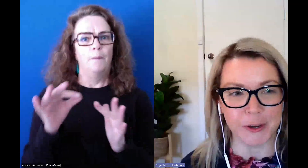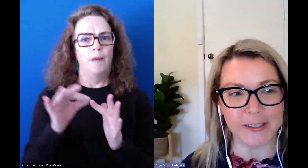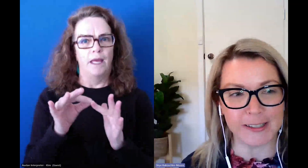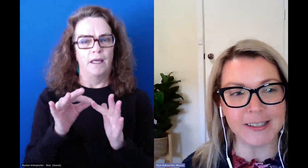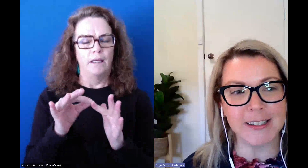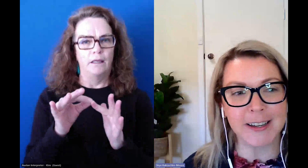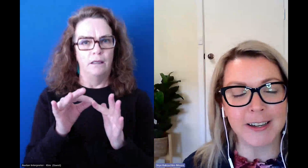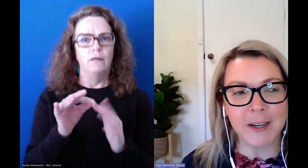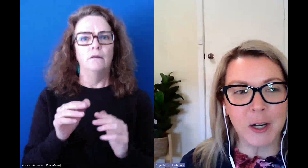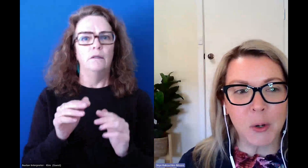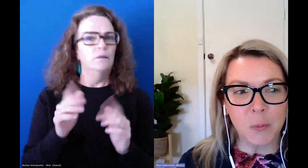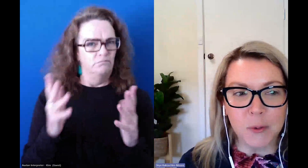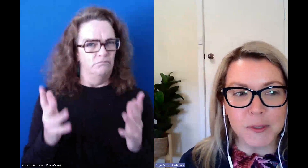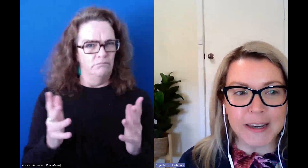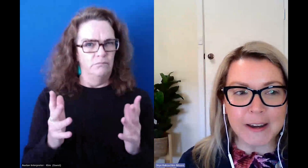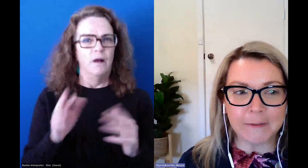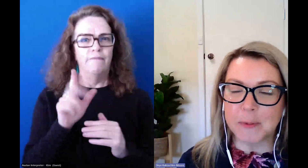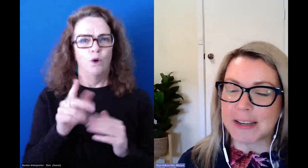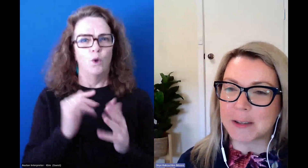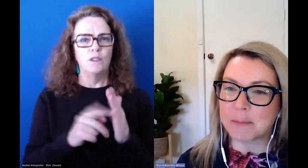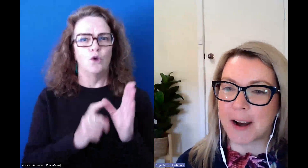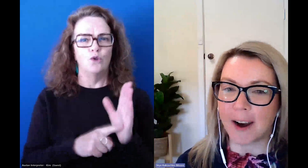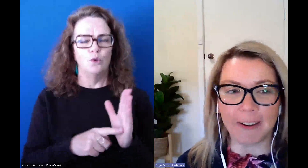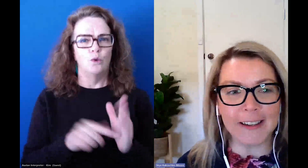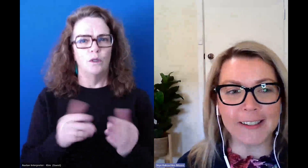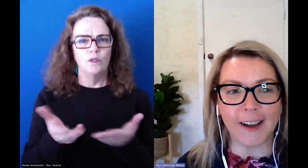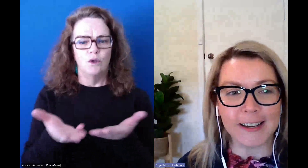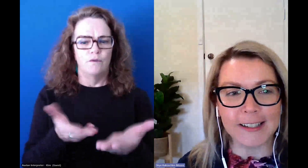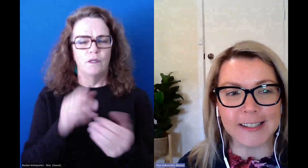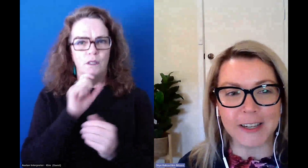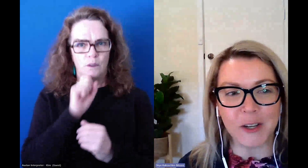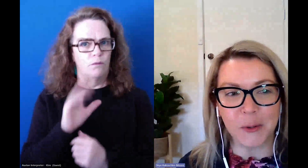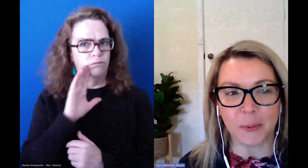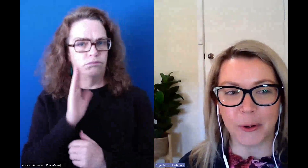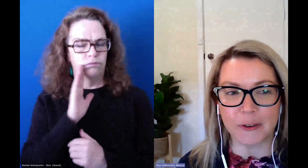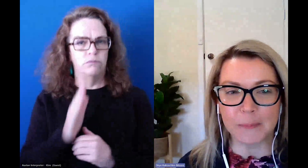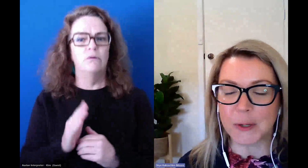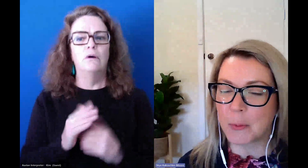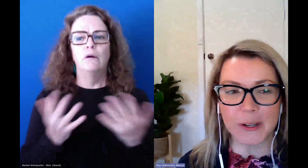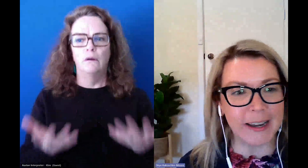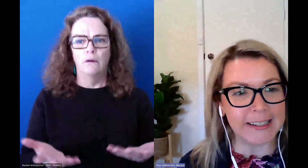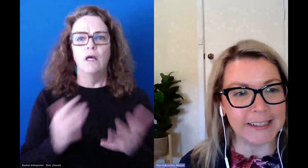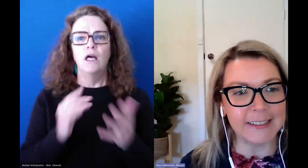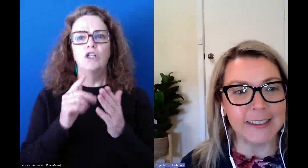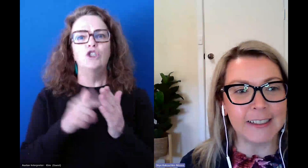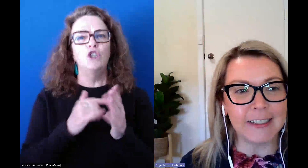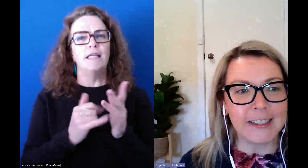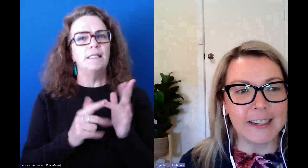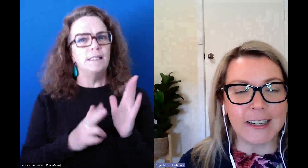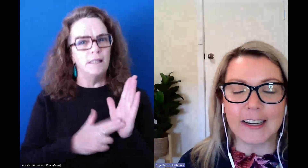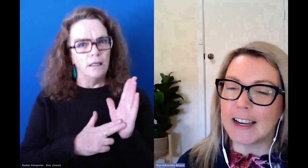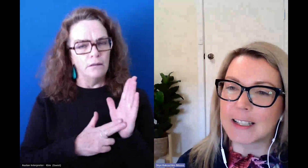Services. We'll also hear from Jason McCurry, CYDA's Senior Youth Programs Coordinator, as